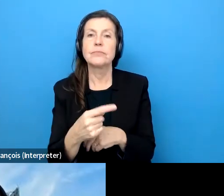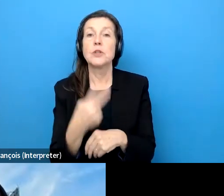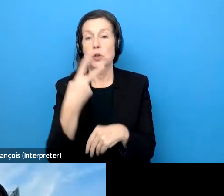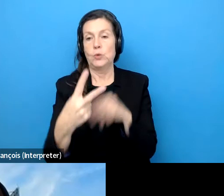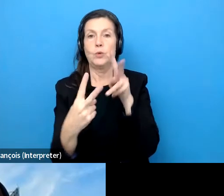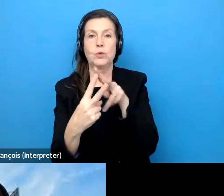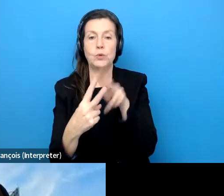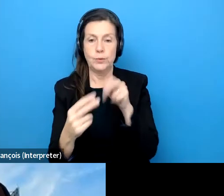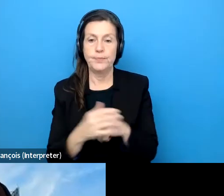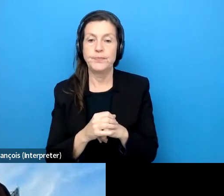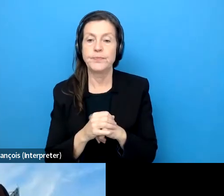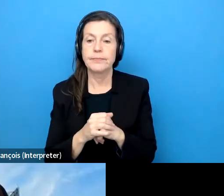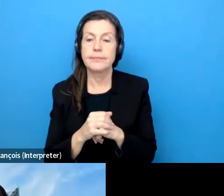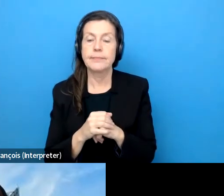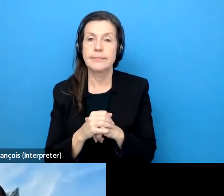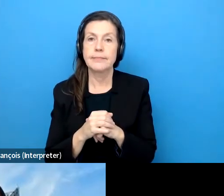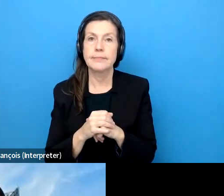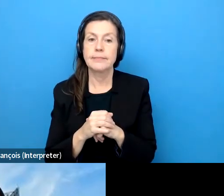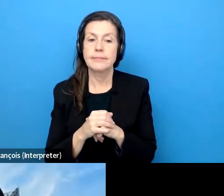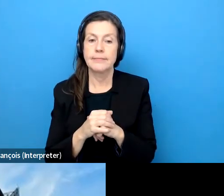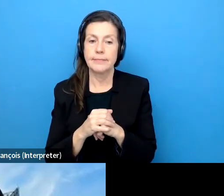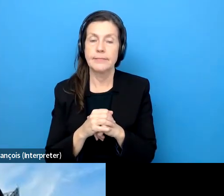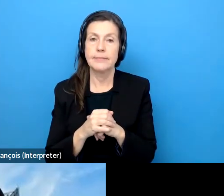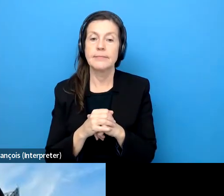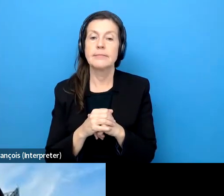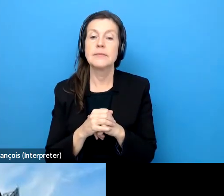One is that we are evaluating the antitrafficking directive